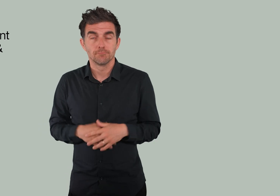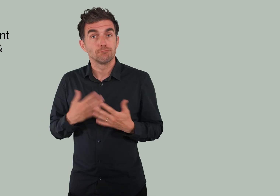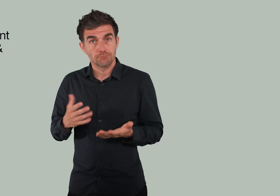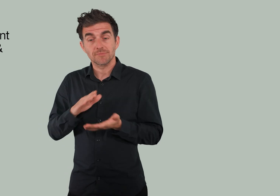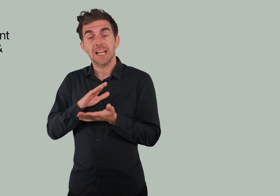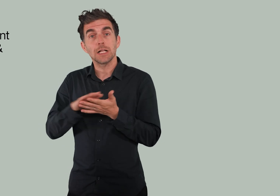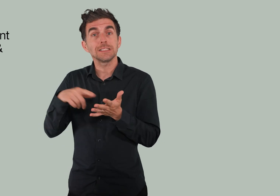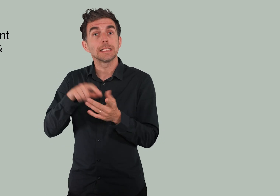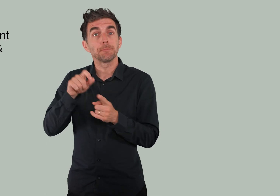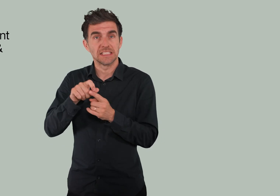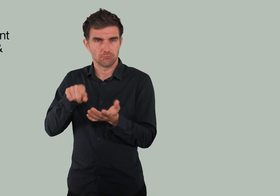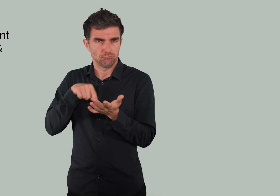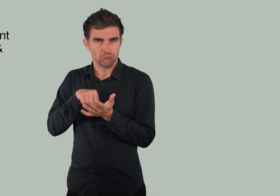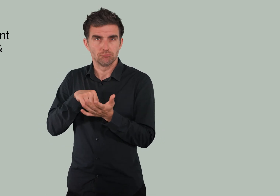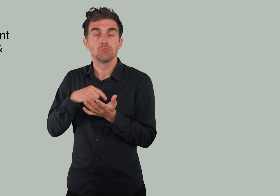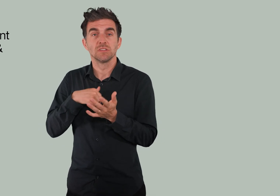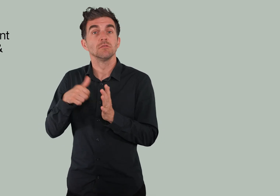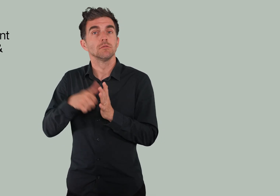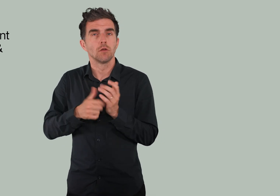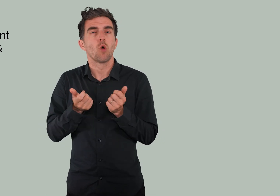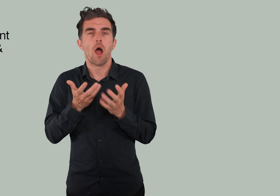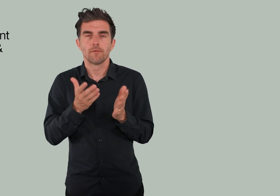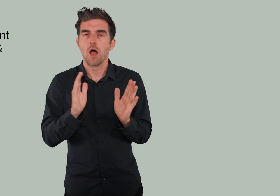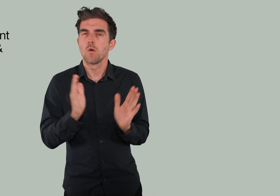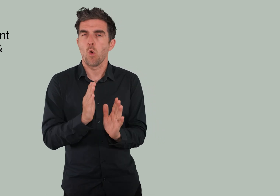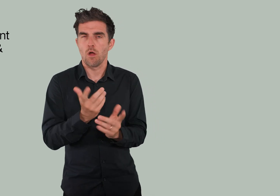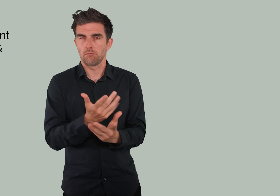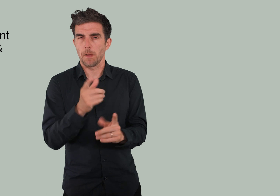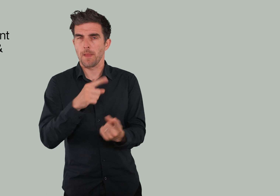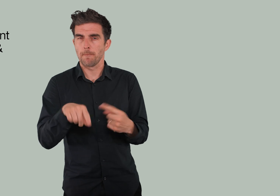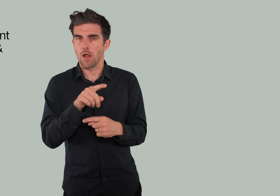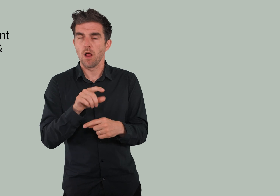Under the HTP we have started to offer a small number of applicants